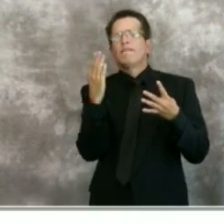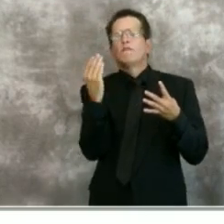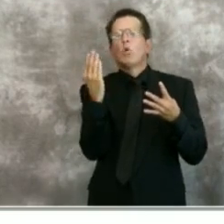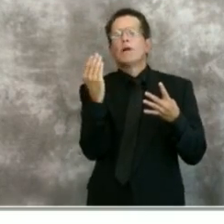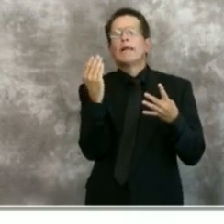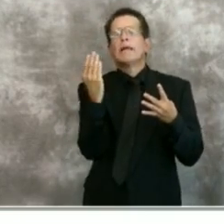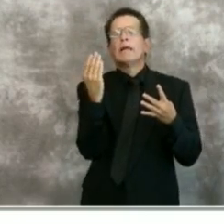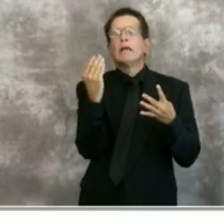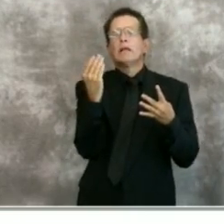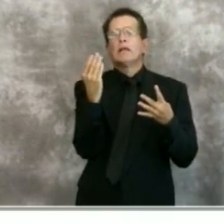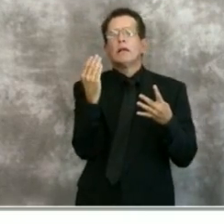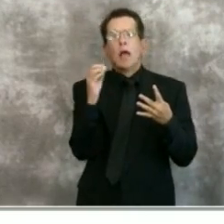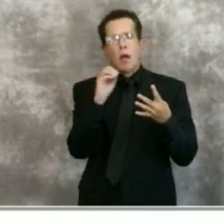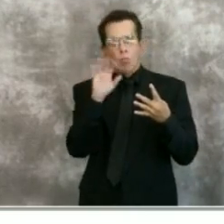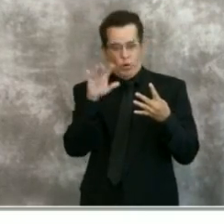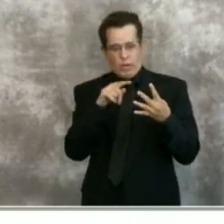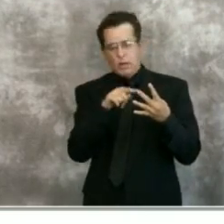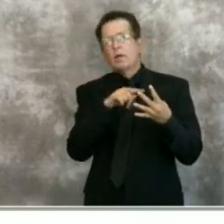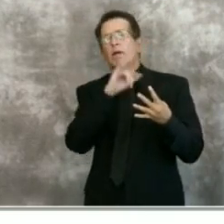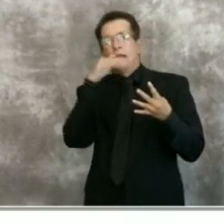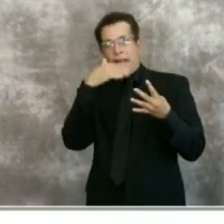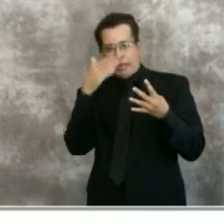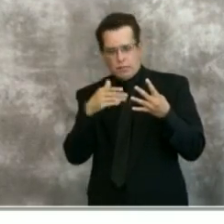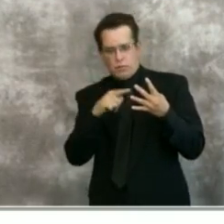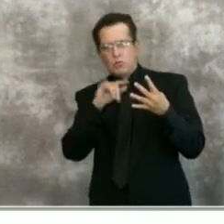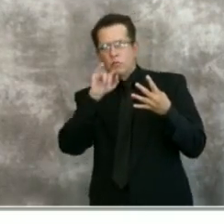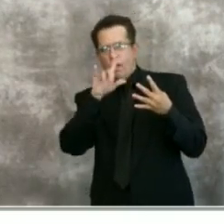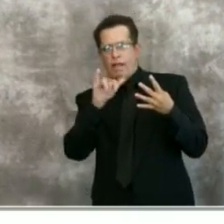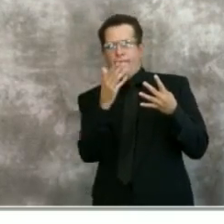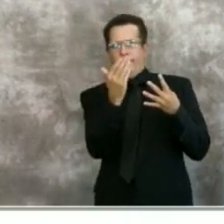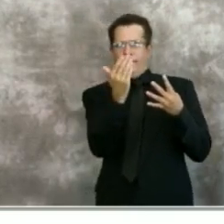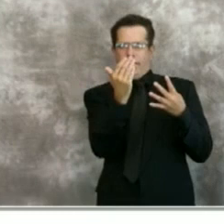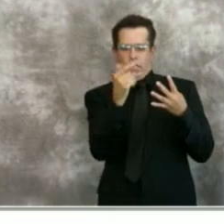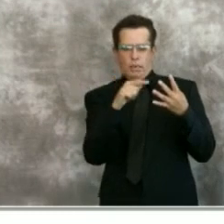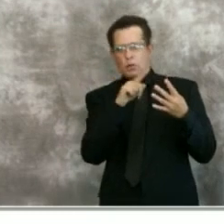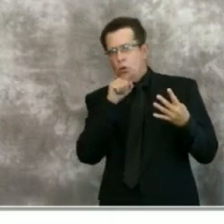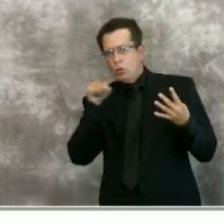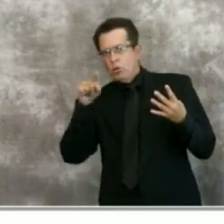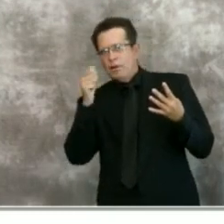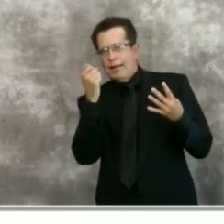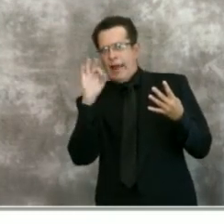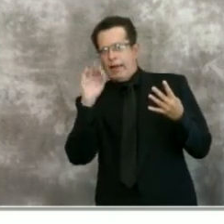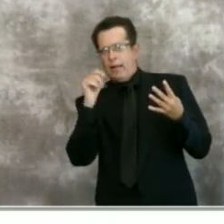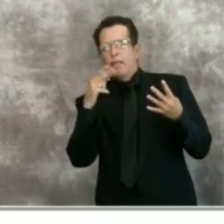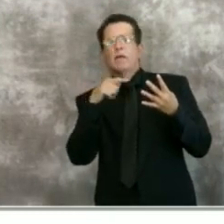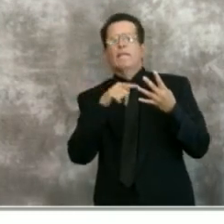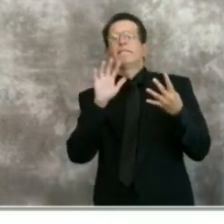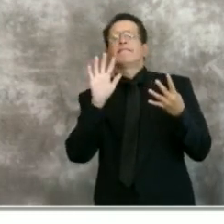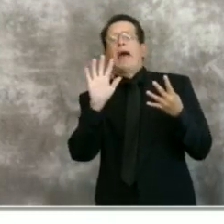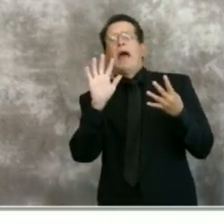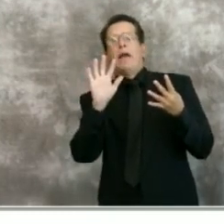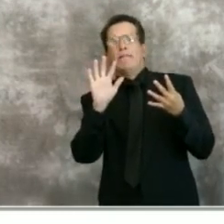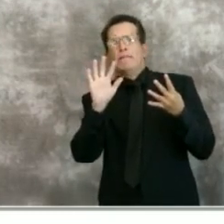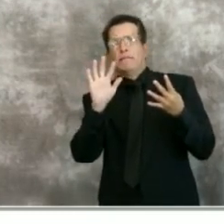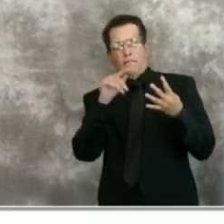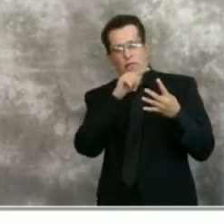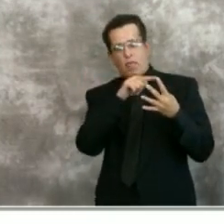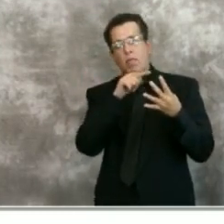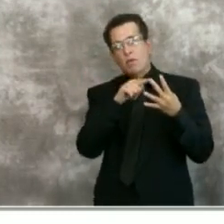FOR THE NEXT WEEK JULY 8TH THROUGH THE 14TH. THERE ARE 14 OUTBREAKS AND THEN THE NEXT